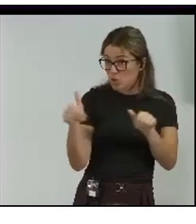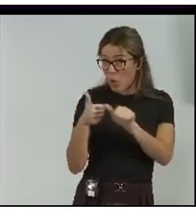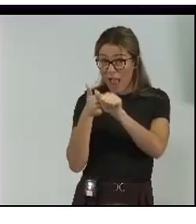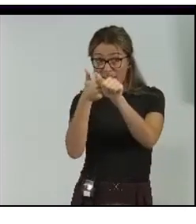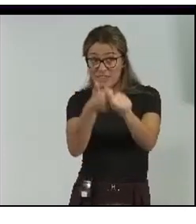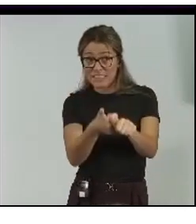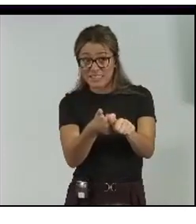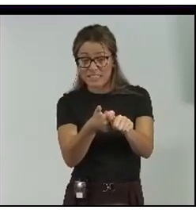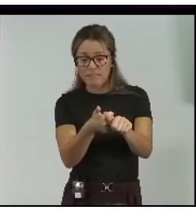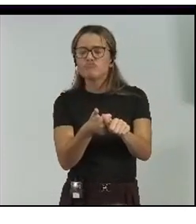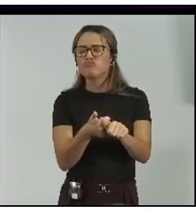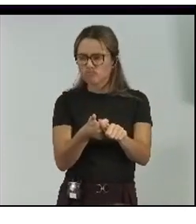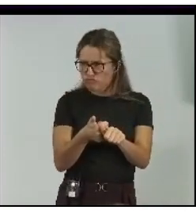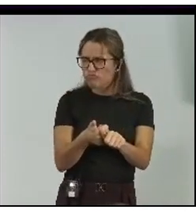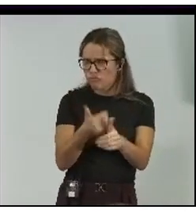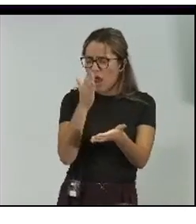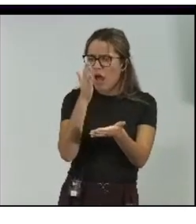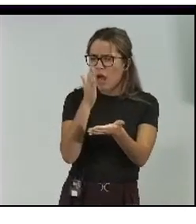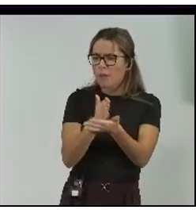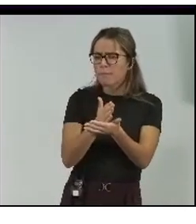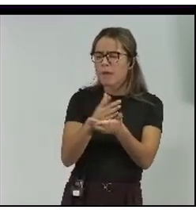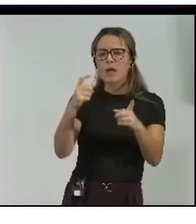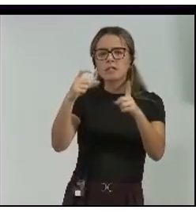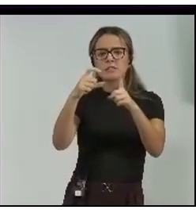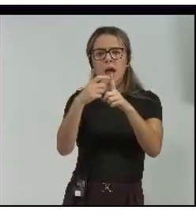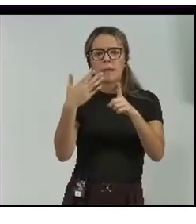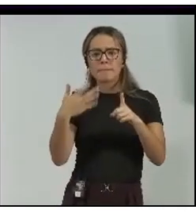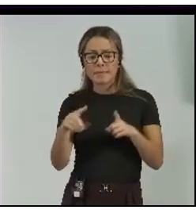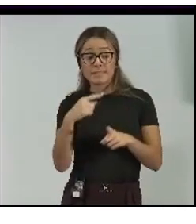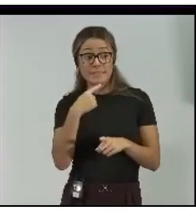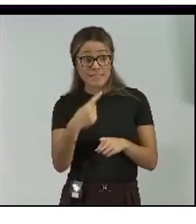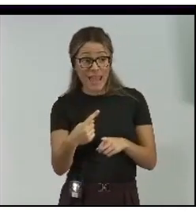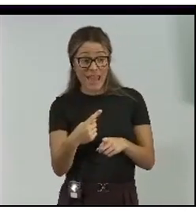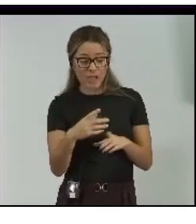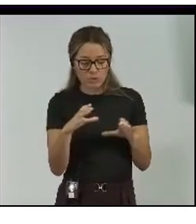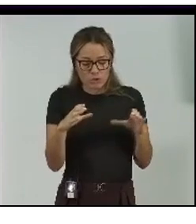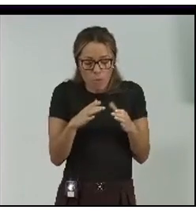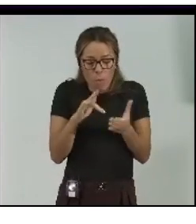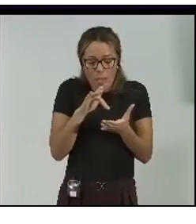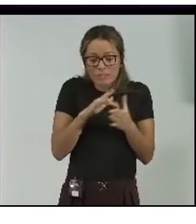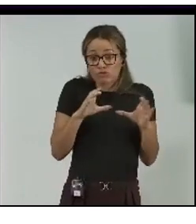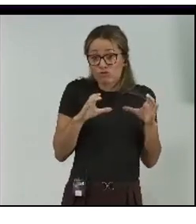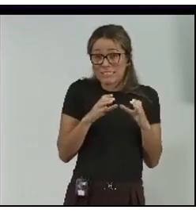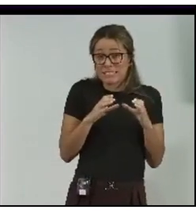You know, as Doug said, as a small, the, you know, central team in a large organisation,